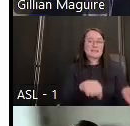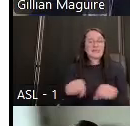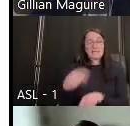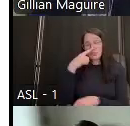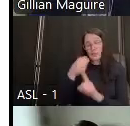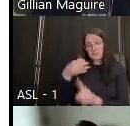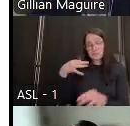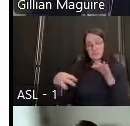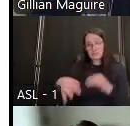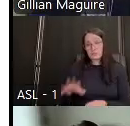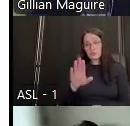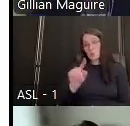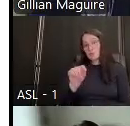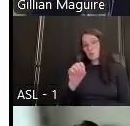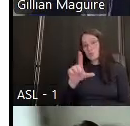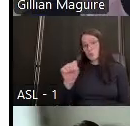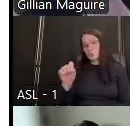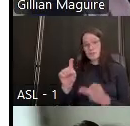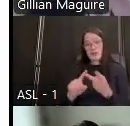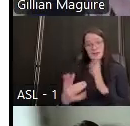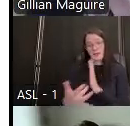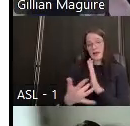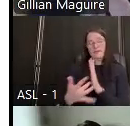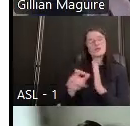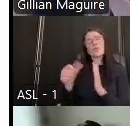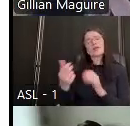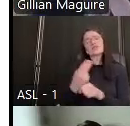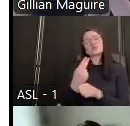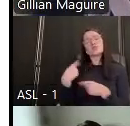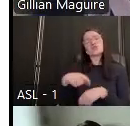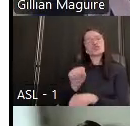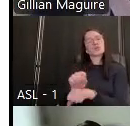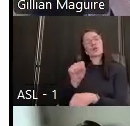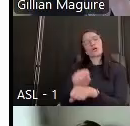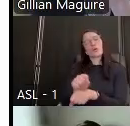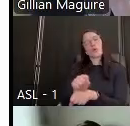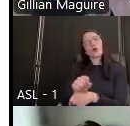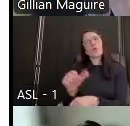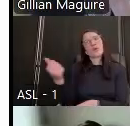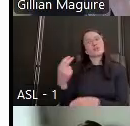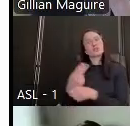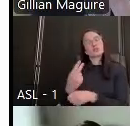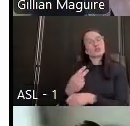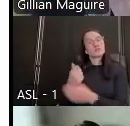there's anything else you use on the job or to support uh, your day-to-day work? I use I